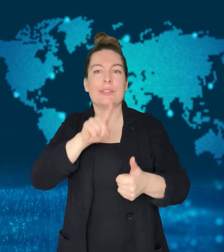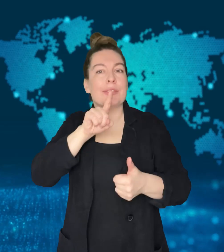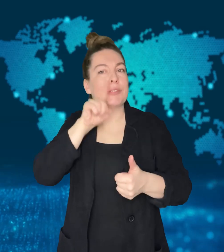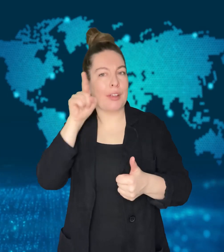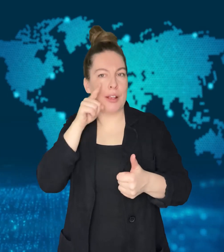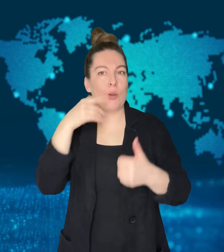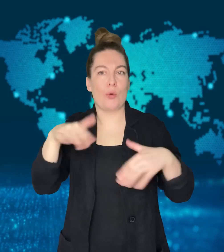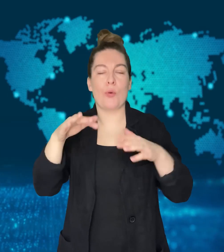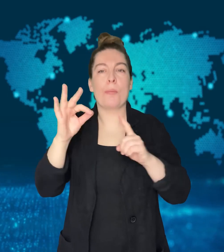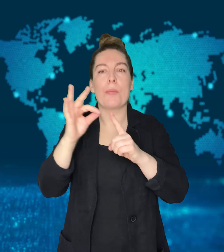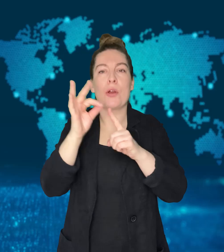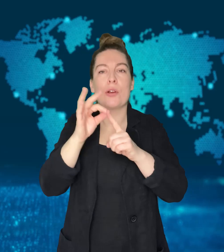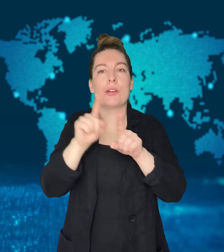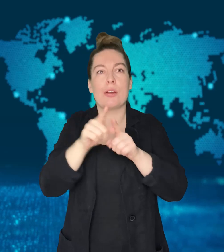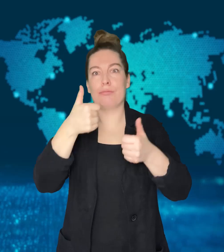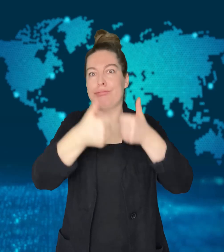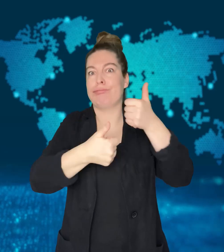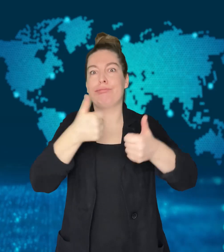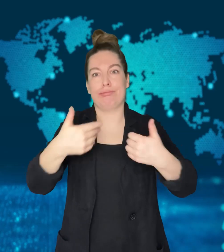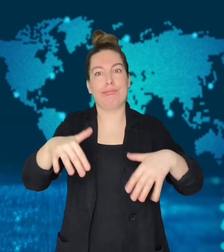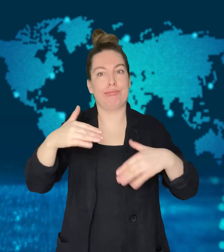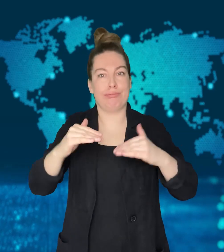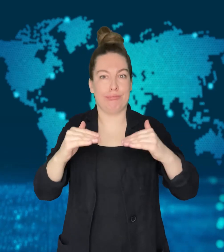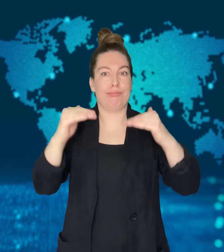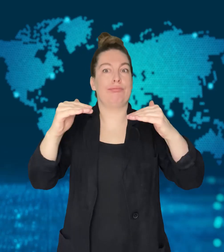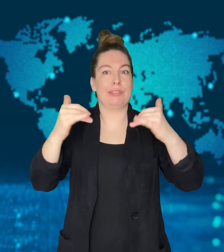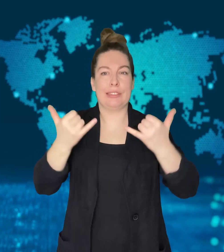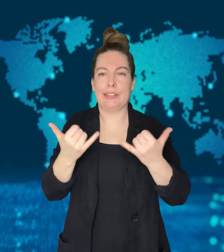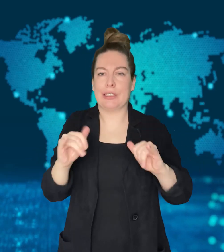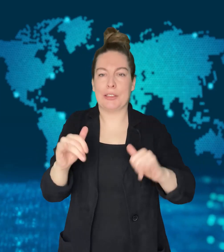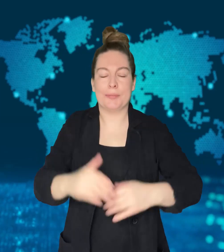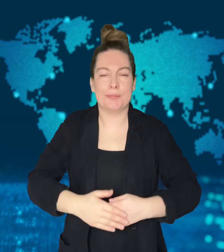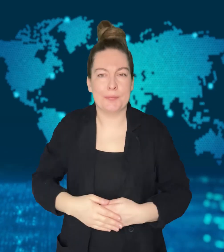be popular based on polls in the country.